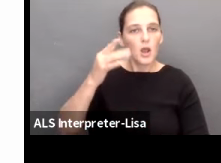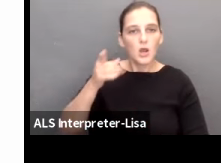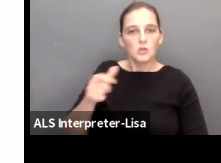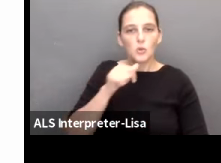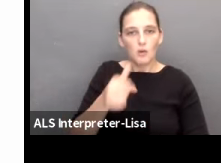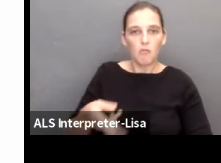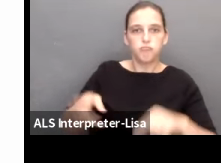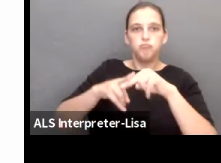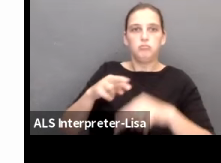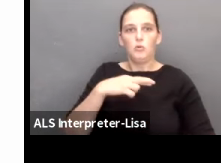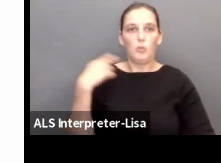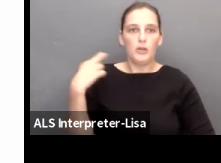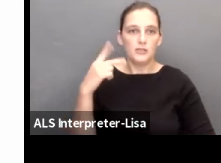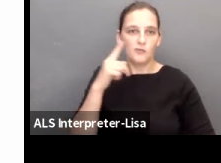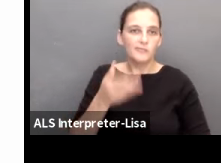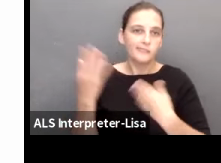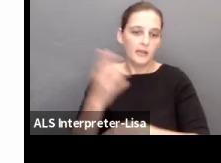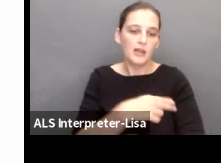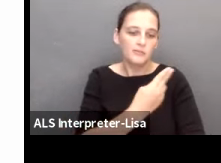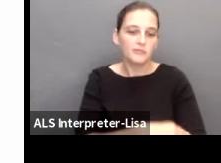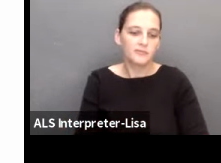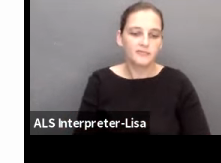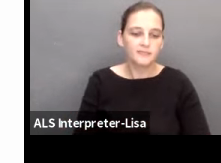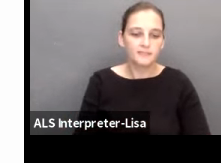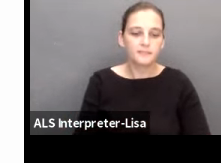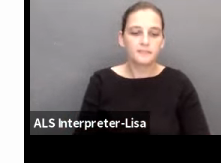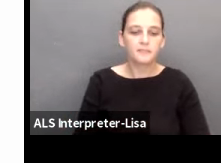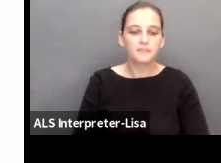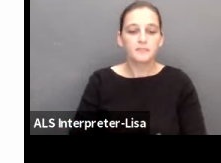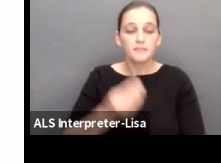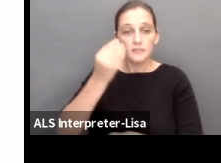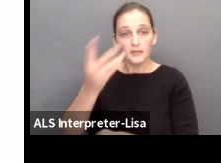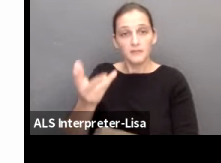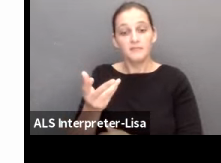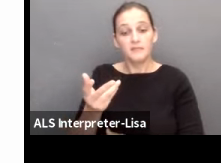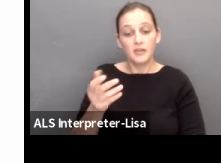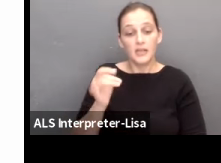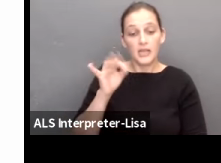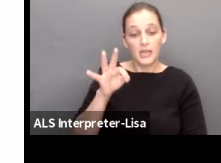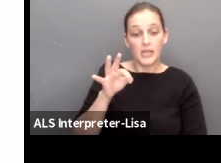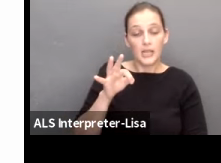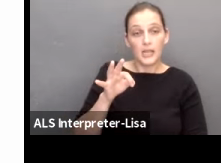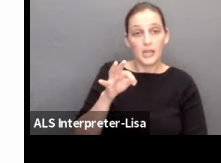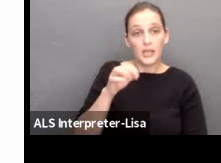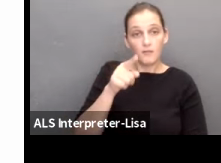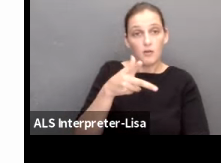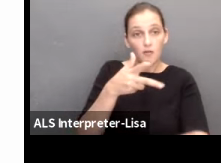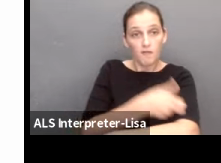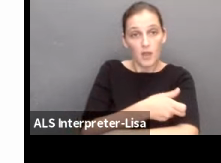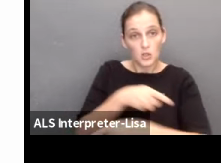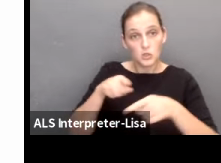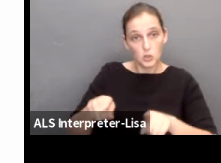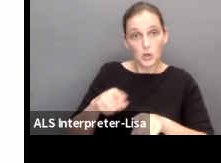risk for for hospitalization. I will also share that if you're you know you get vaccinated while you're pregnant that they've seen where those antibodies actually